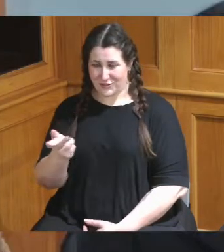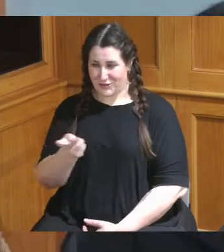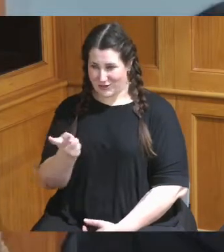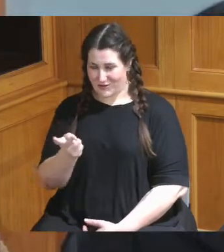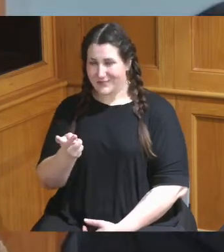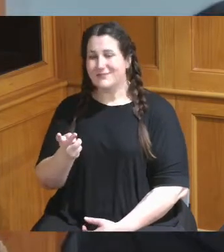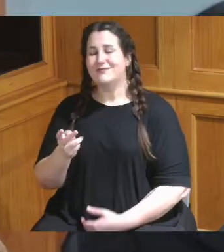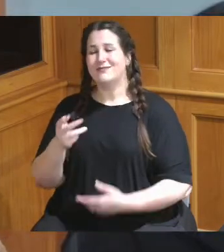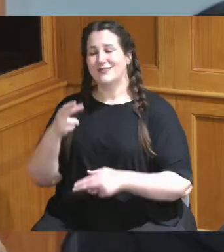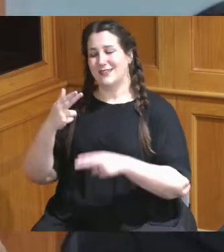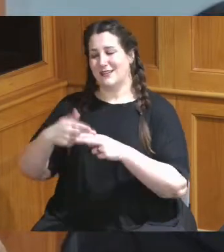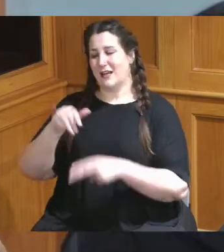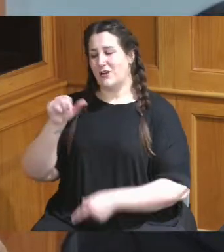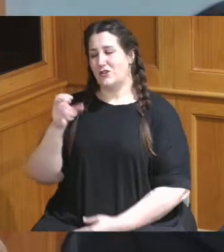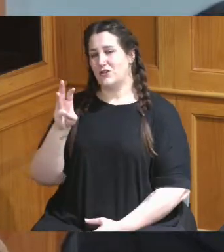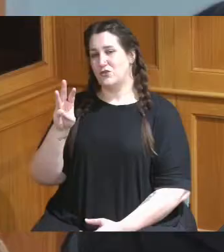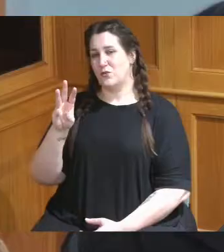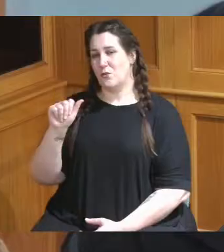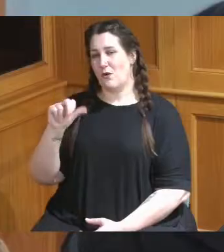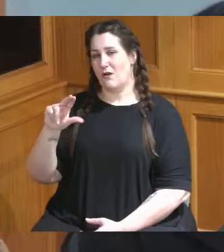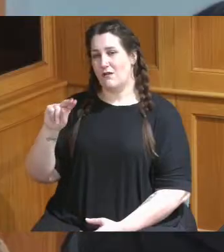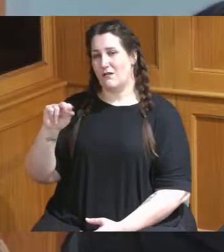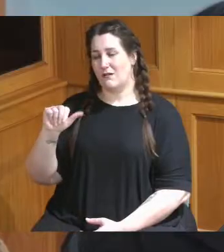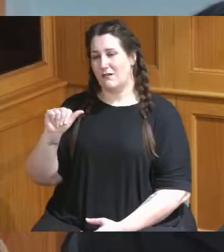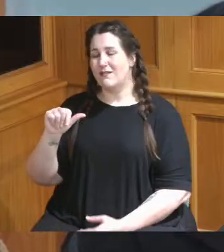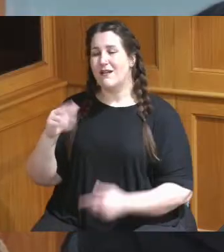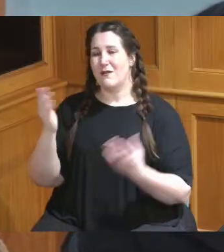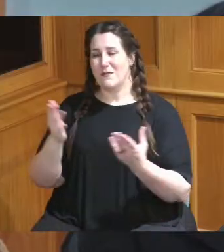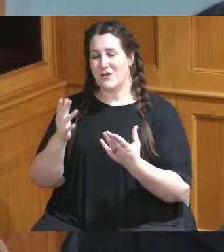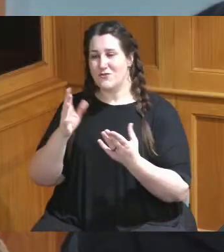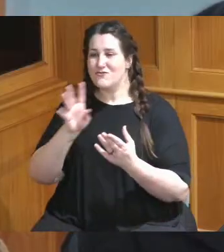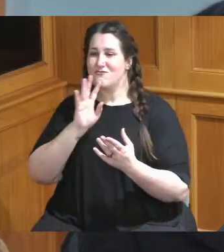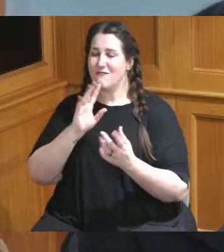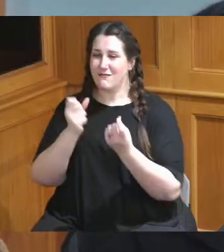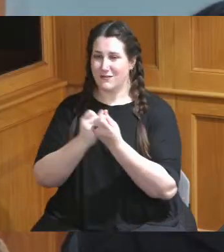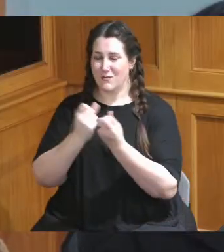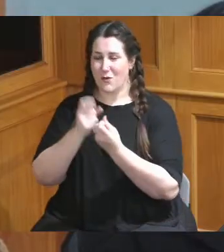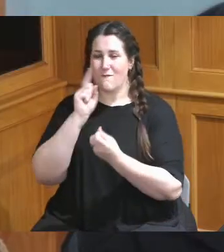here on behalf of YWCA of Greater Cincinnati to speak in support of our youth violence prevention